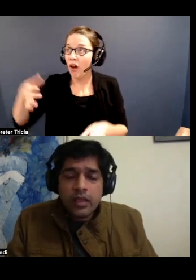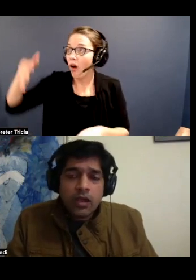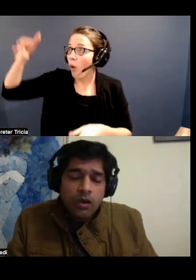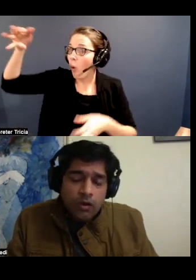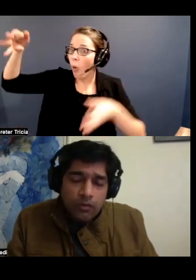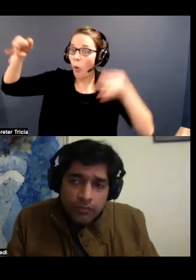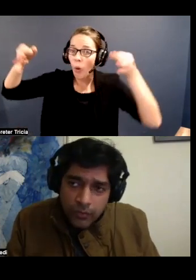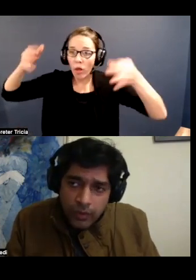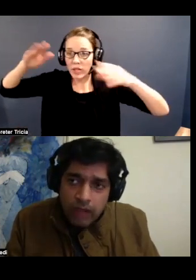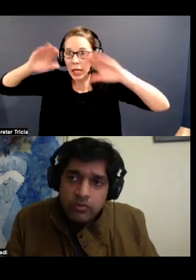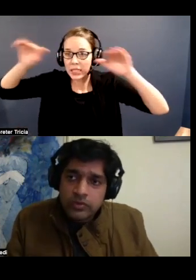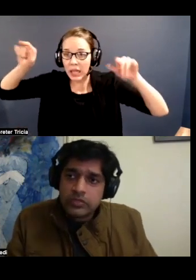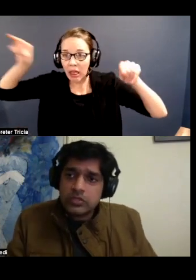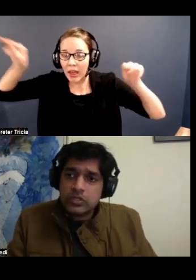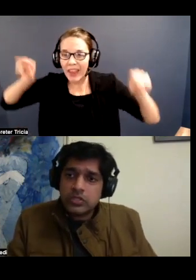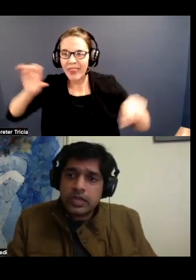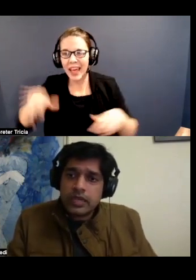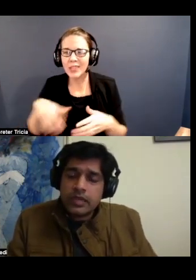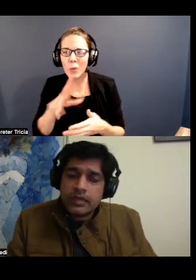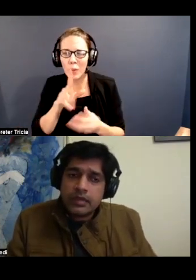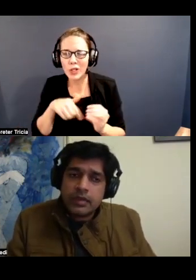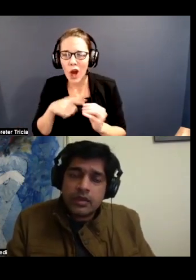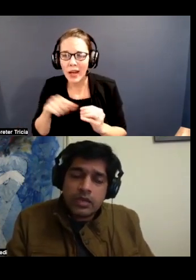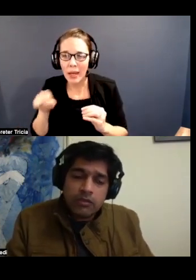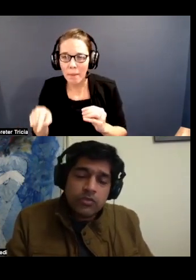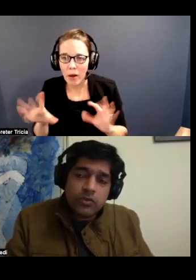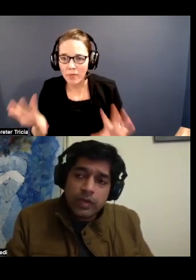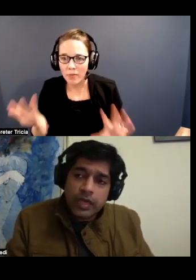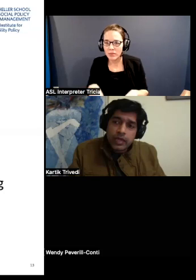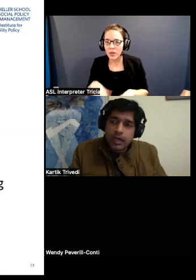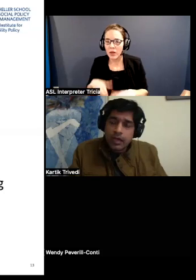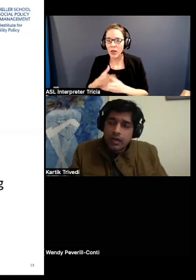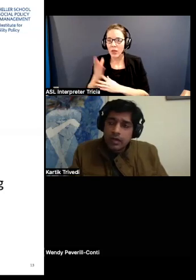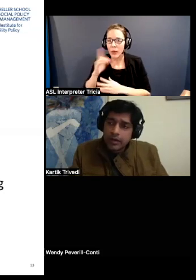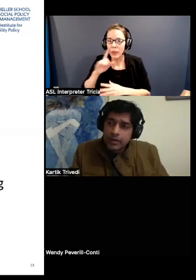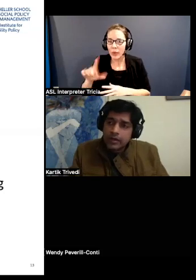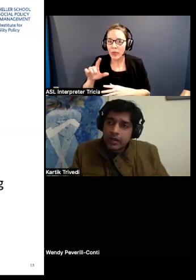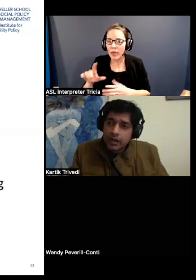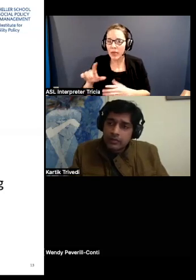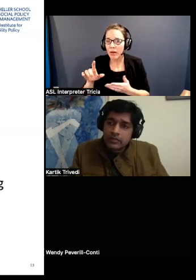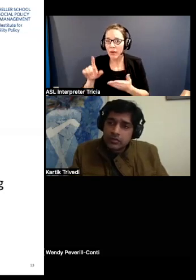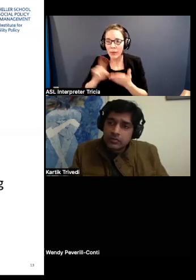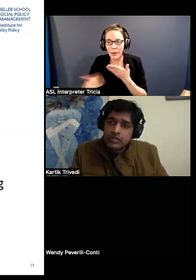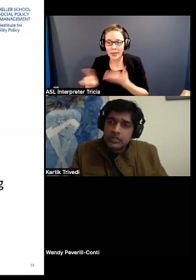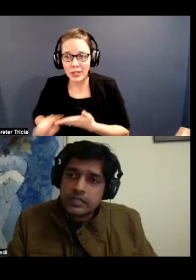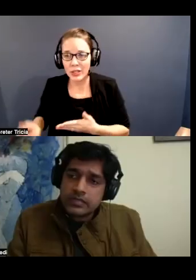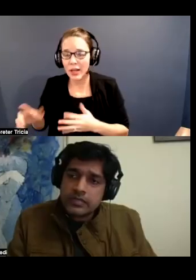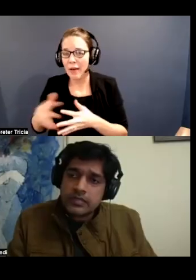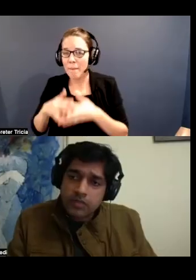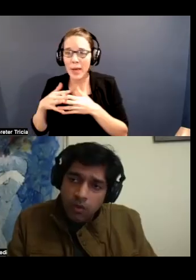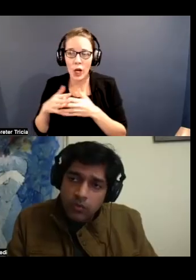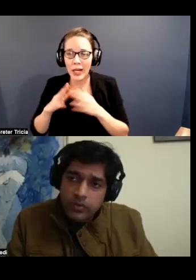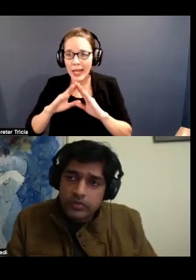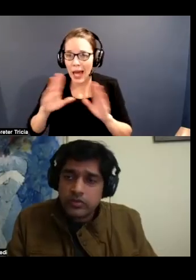Throughout the research and even through American Housing Survey consensus, thir own research,